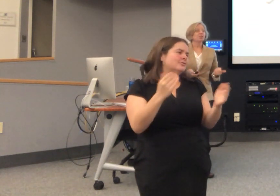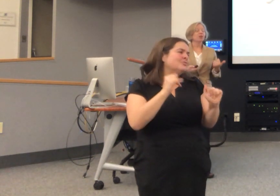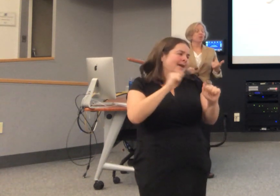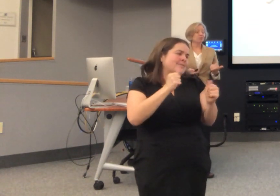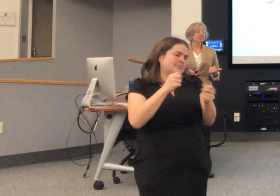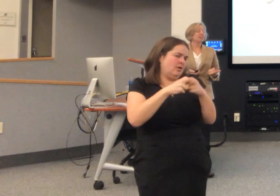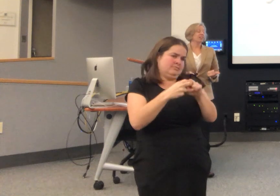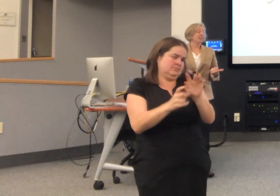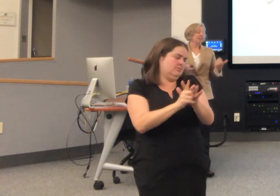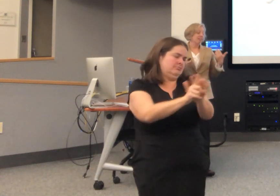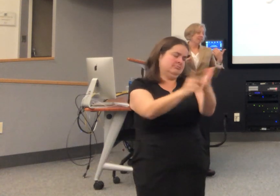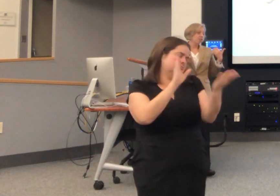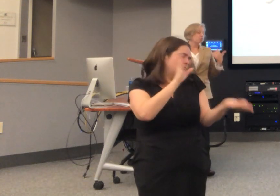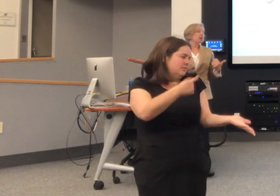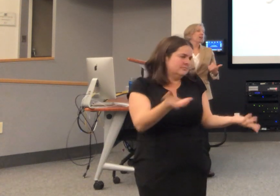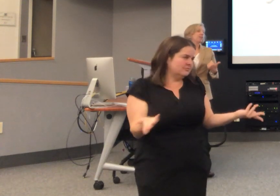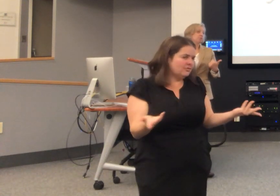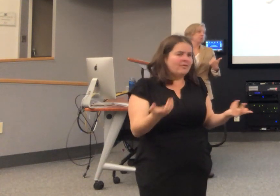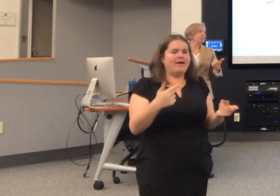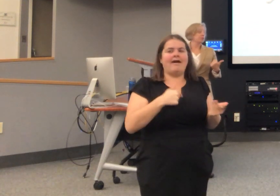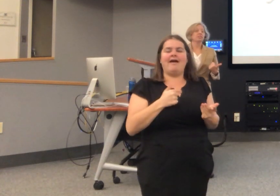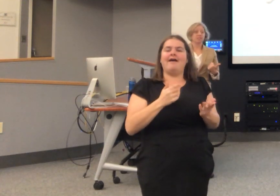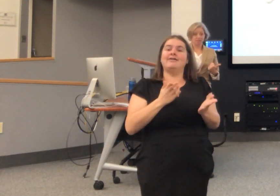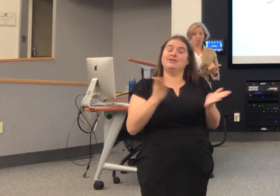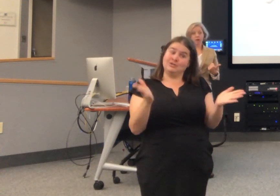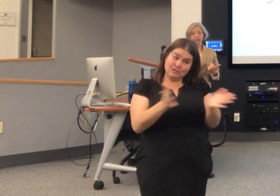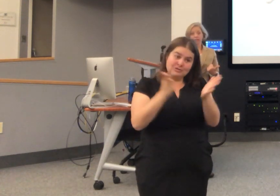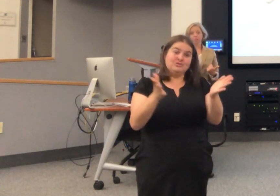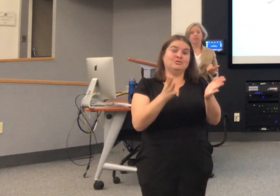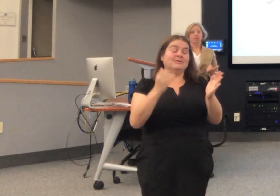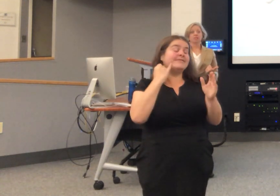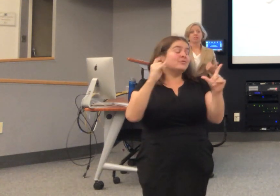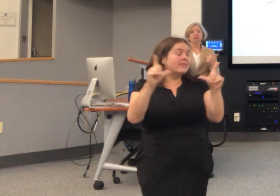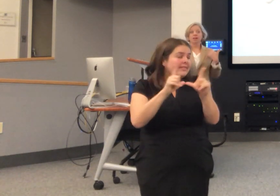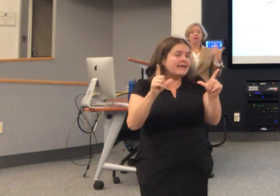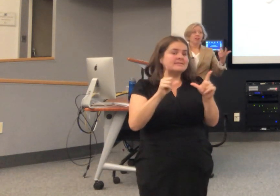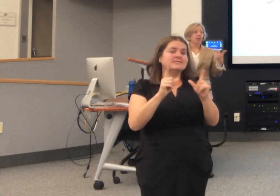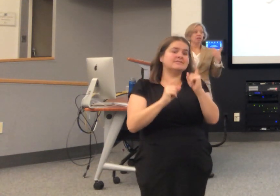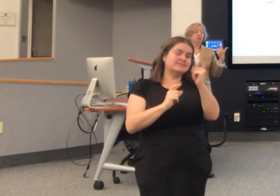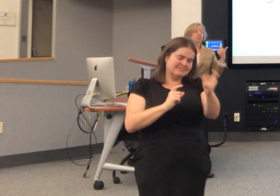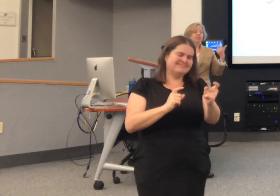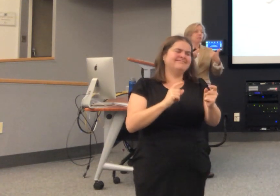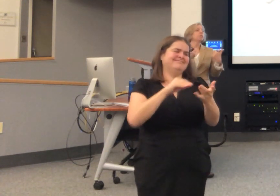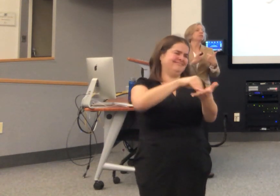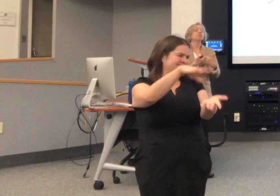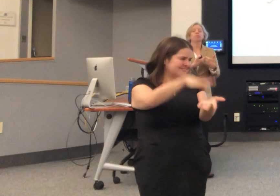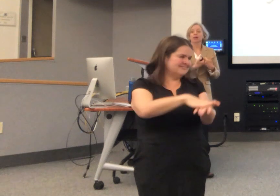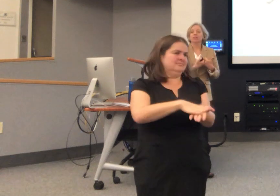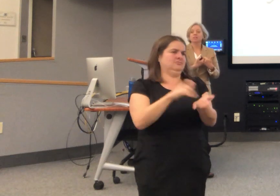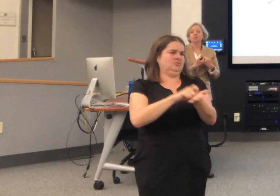So I always say try to put these things in writing because you have to have a meeting of the minds